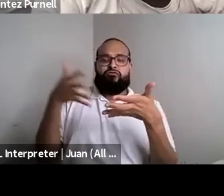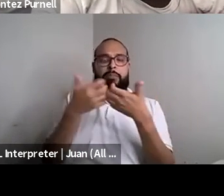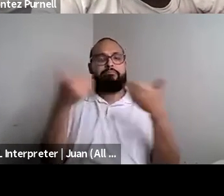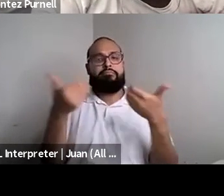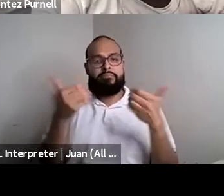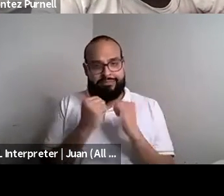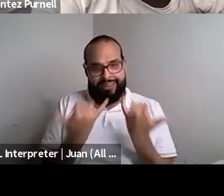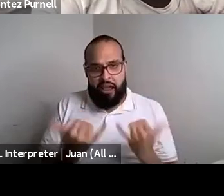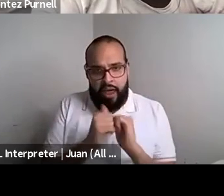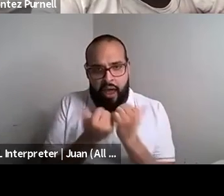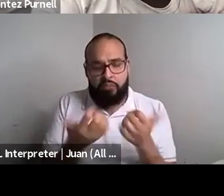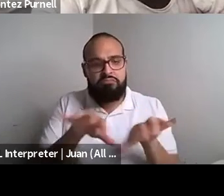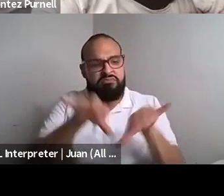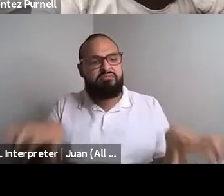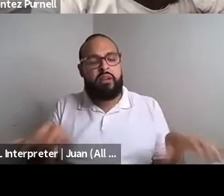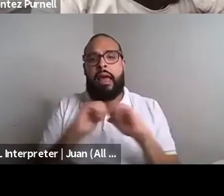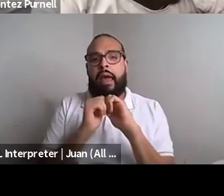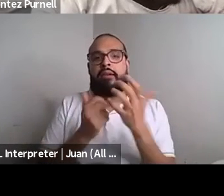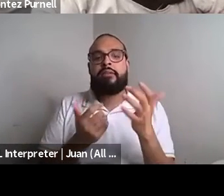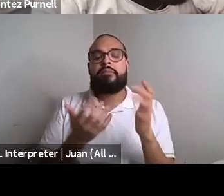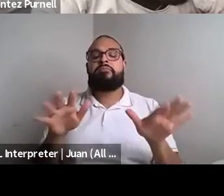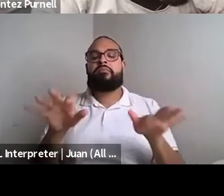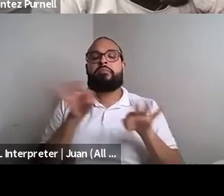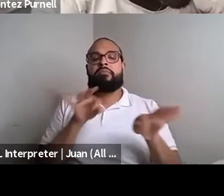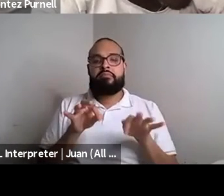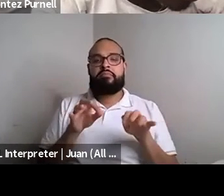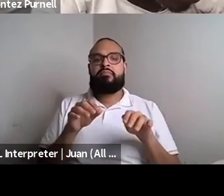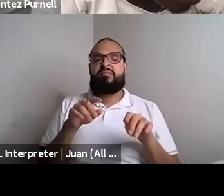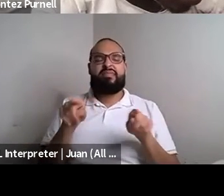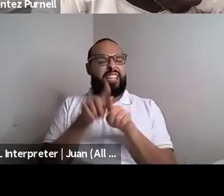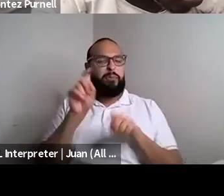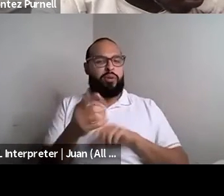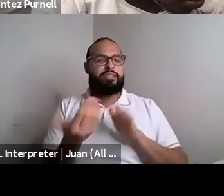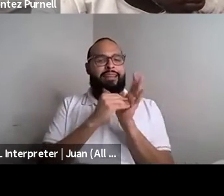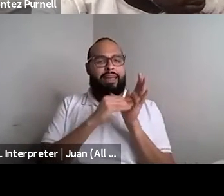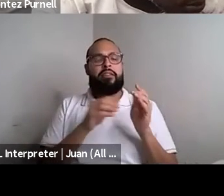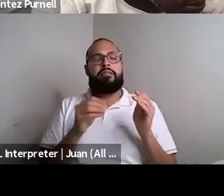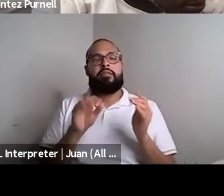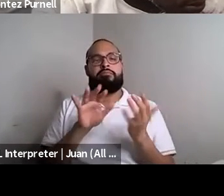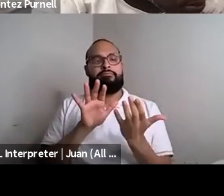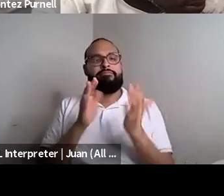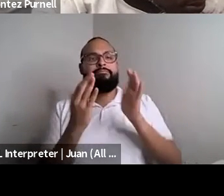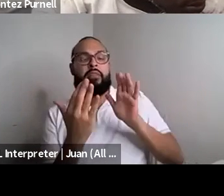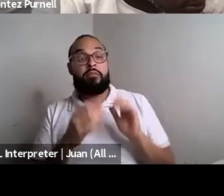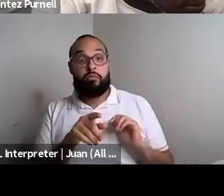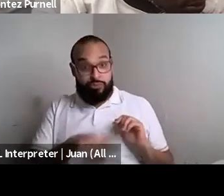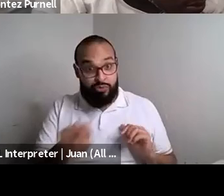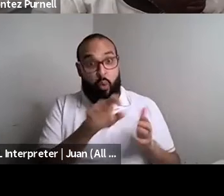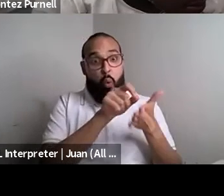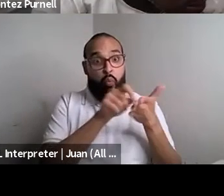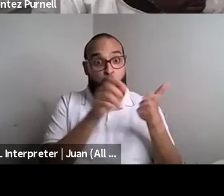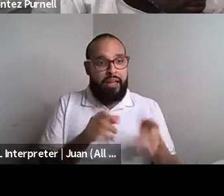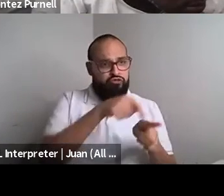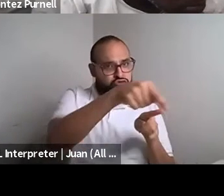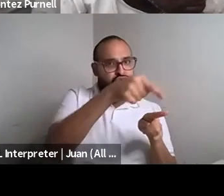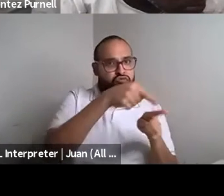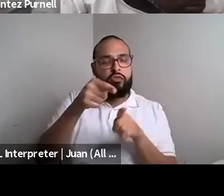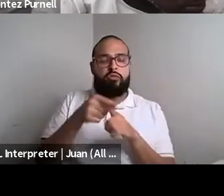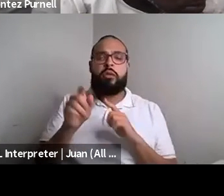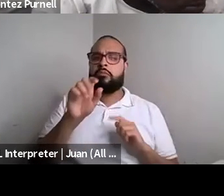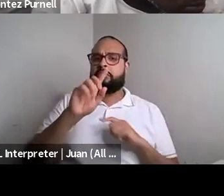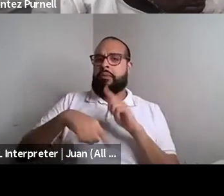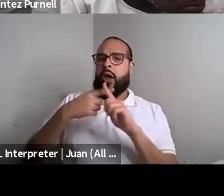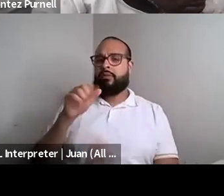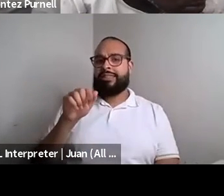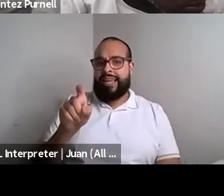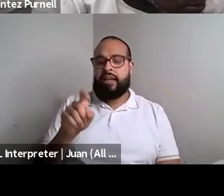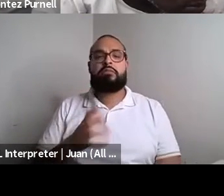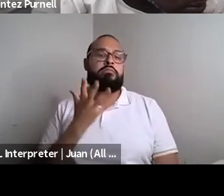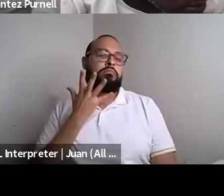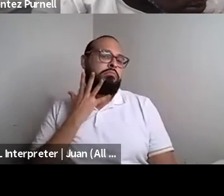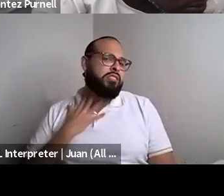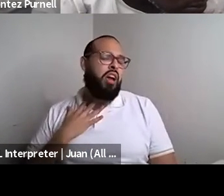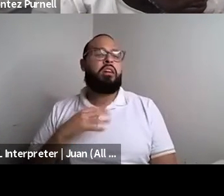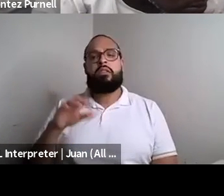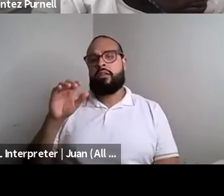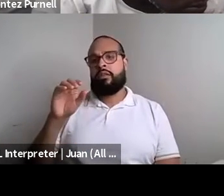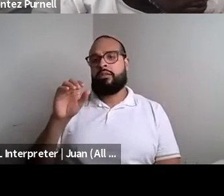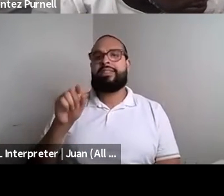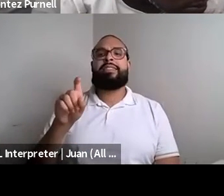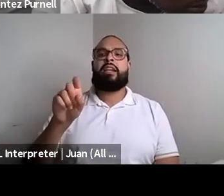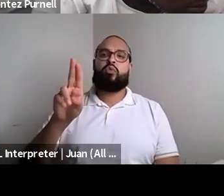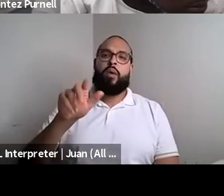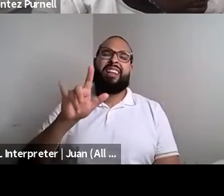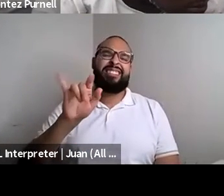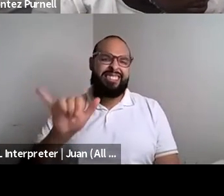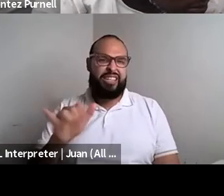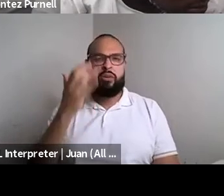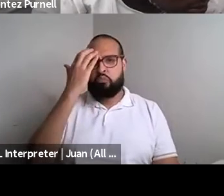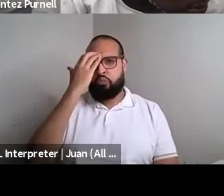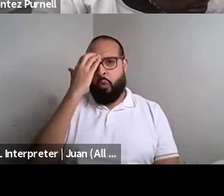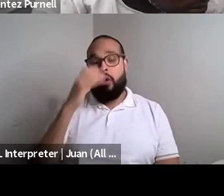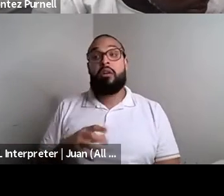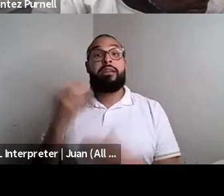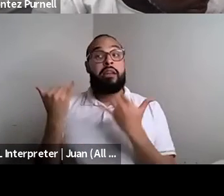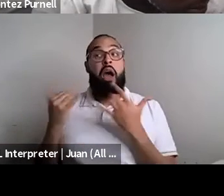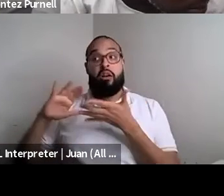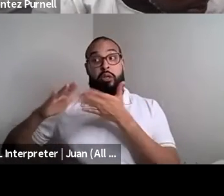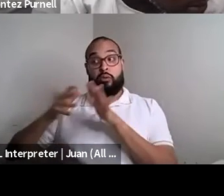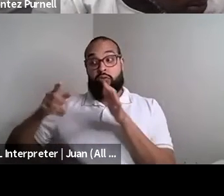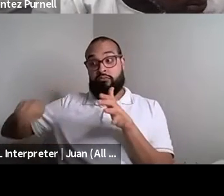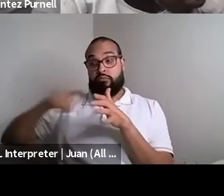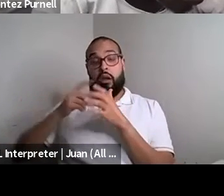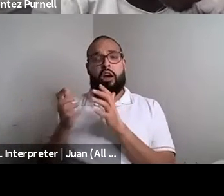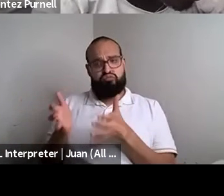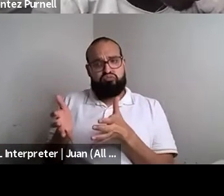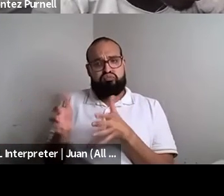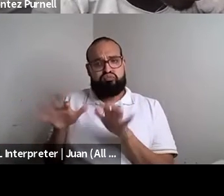Kenyon Farrow (he/him/his): So I kind of made me reframe so as a writer. You know who wrote, you know. Is everybody here writes a you know a lot about sex and sexuality and desire and, you know, a kind of growing portion of the community who sort of coming into queer identity but isn't necessarily